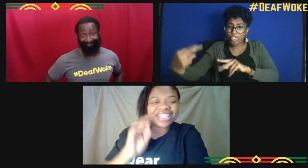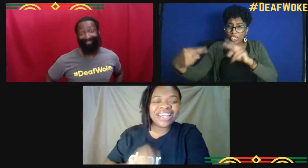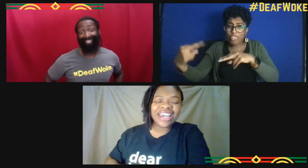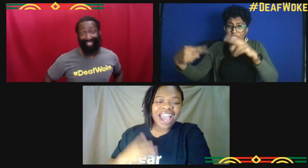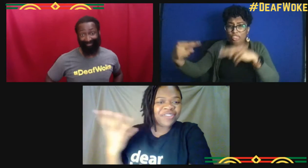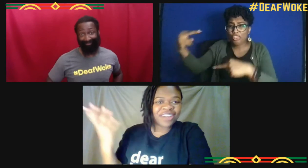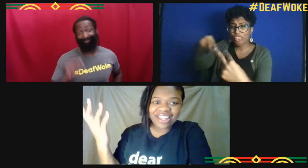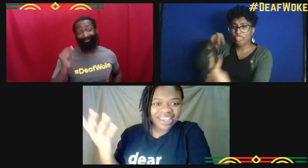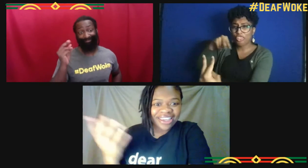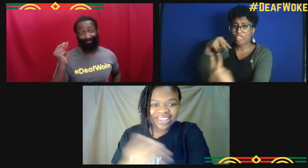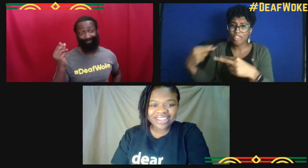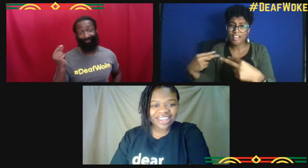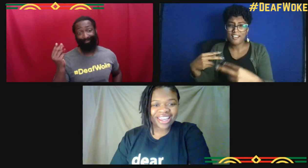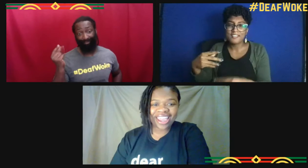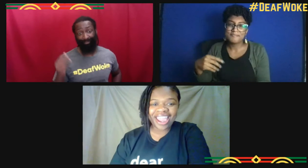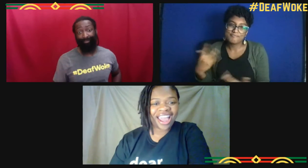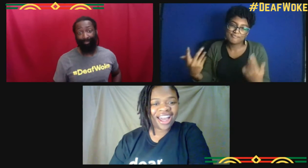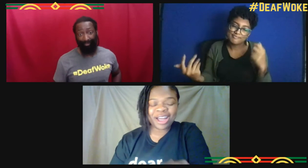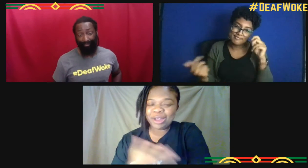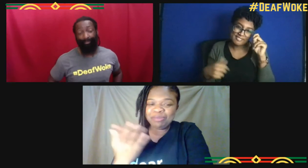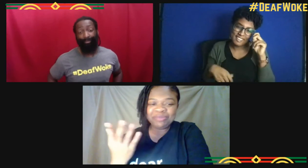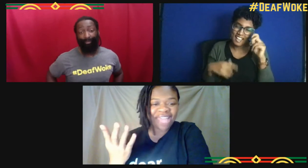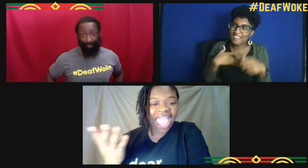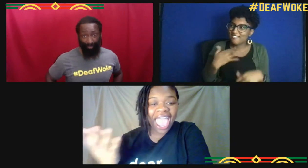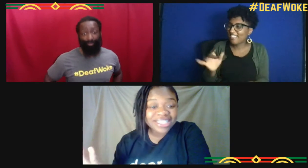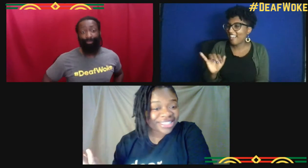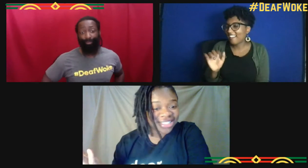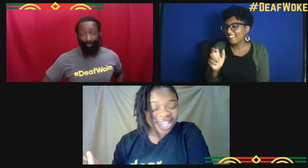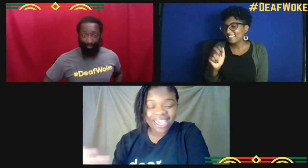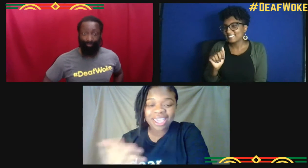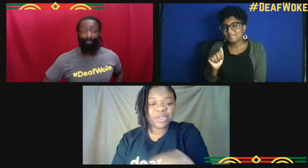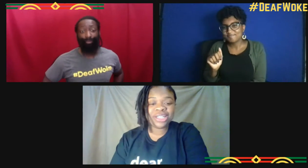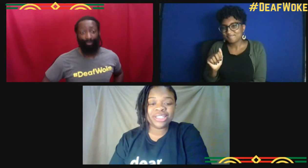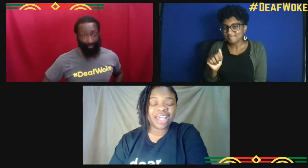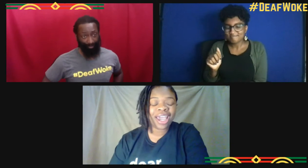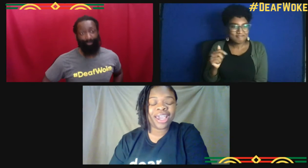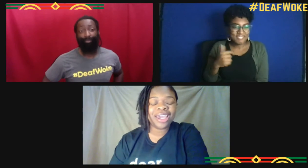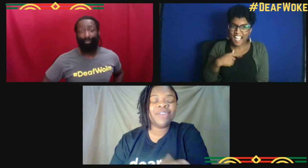but I felt like I had to say it because I had a recent